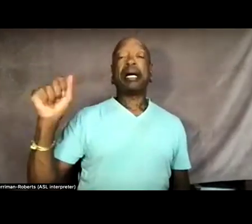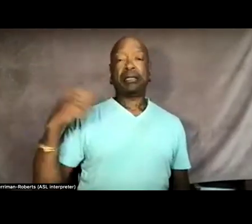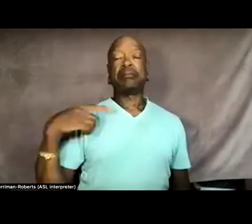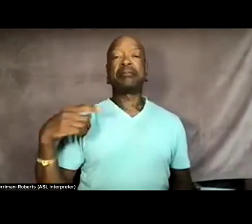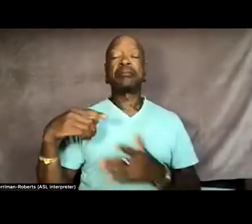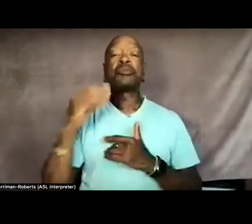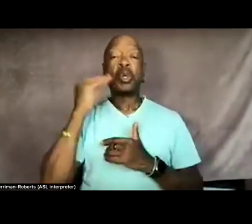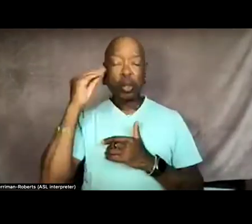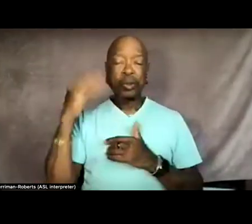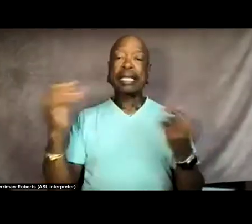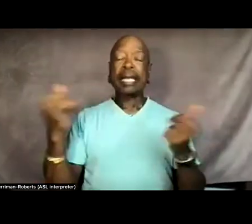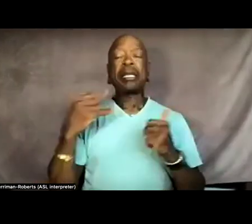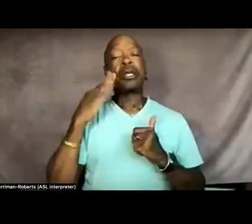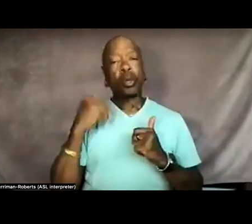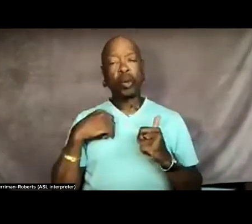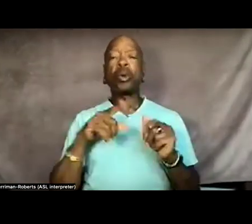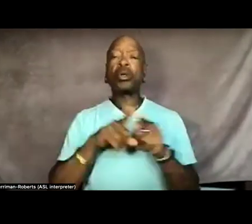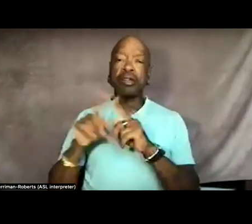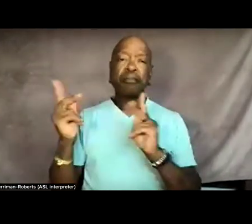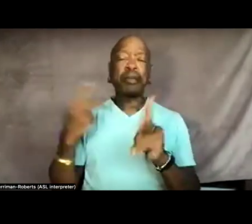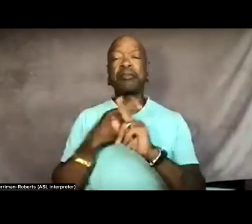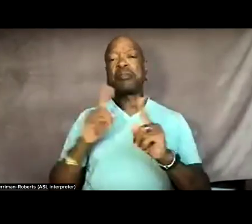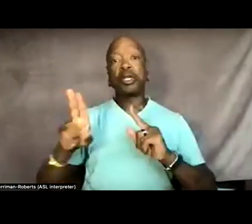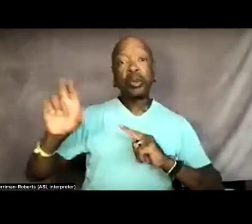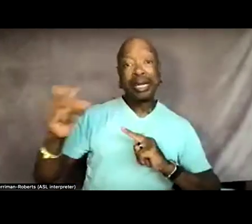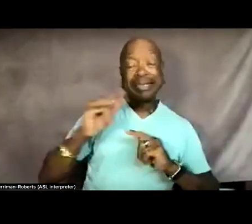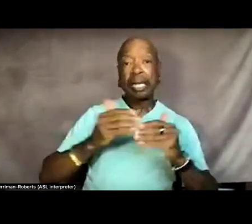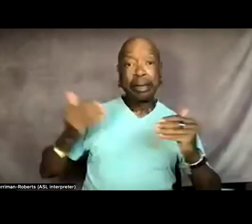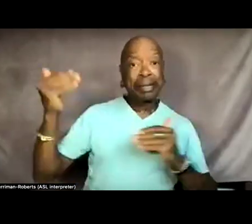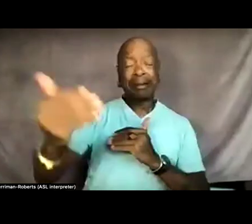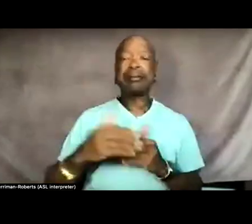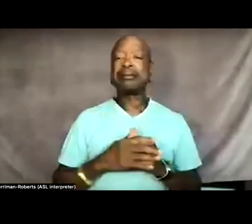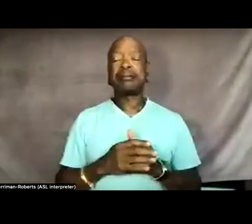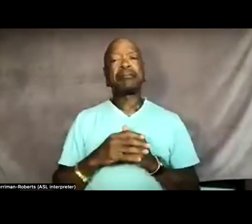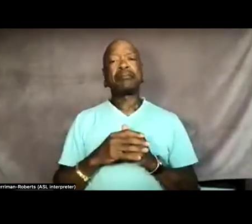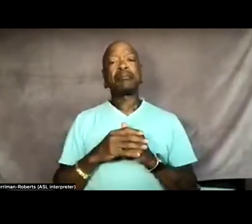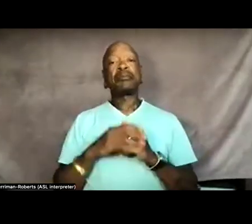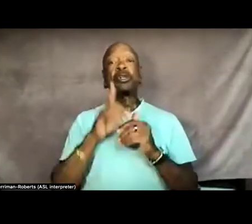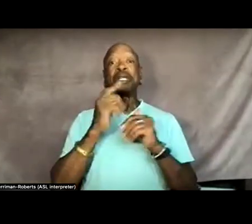from all over the United States and Beyond and as we organize both locally and across borders let us